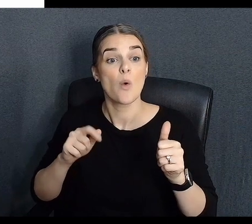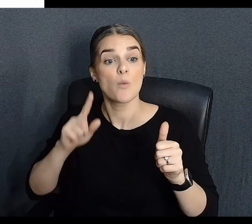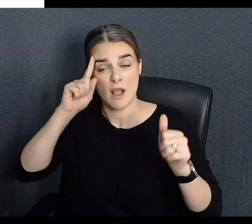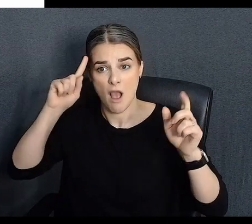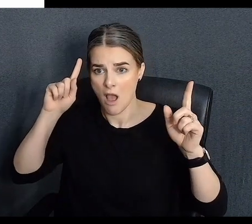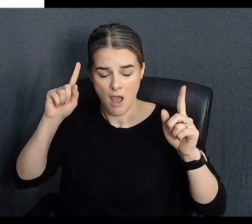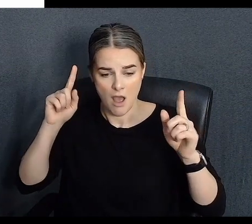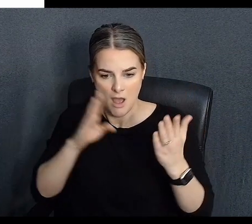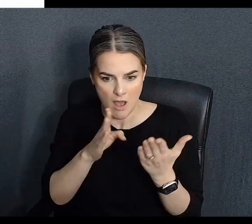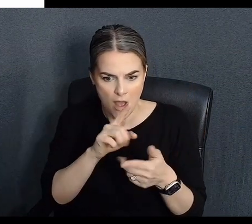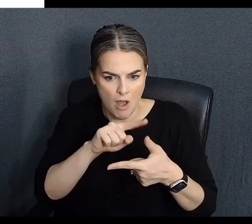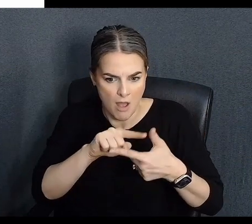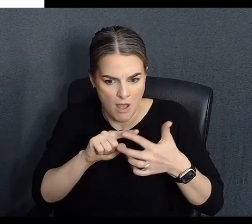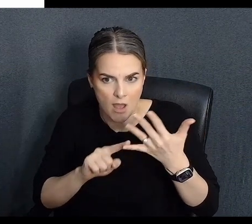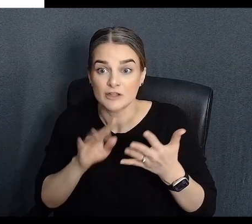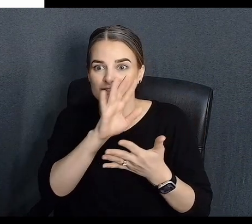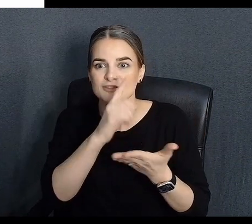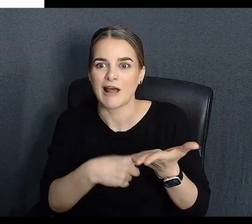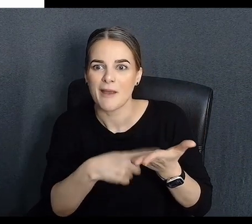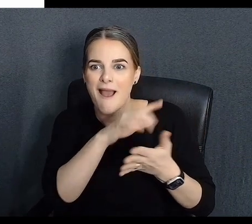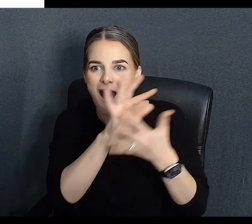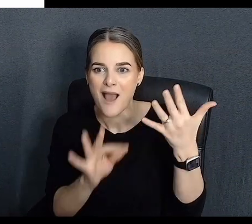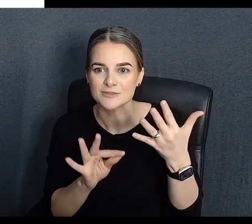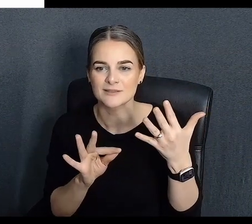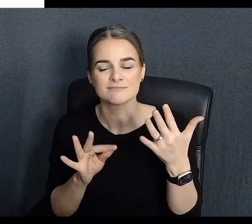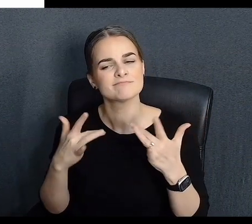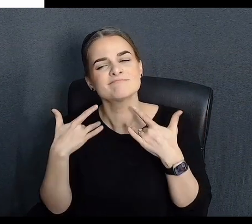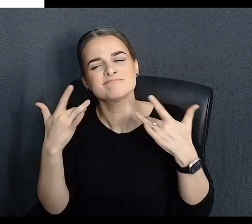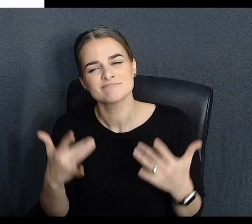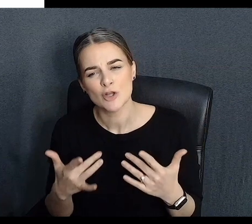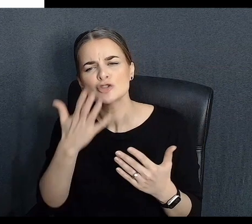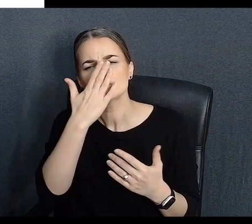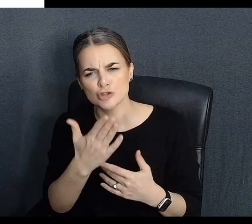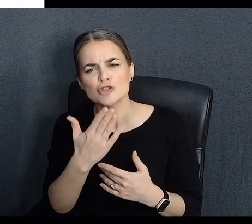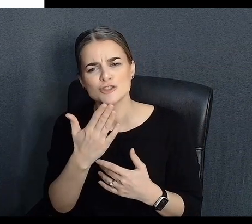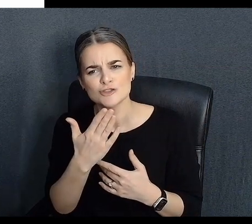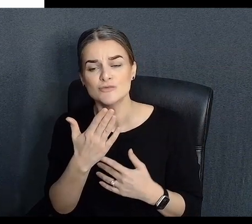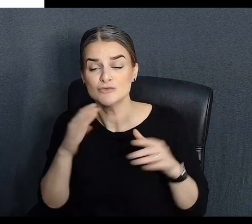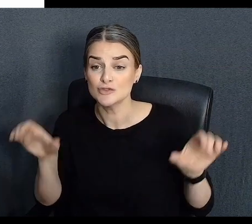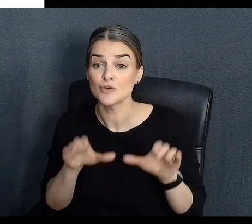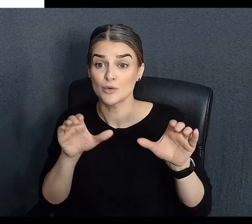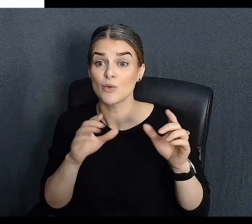in a lot of cases, it's probably really good to do a device trial. Sometimes, your insurance is also